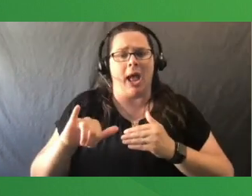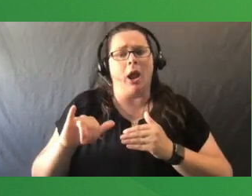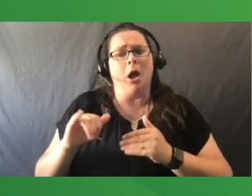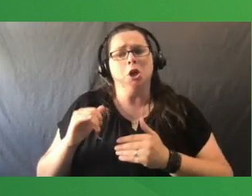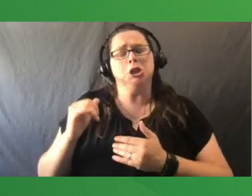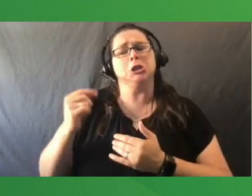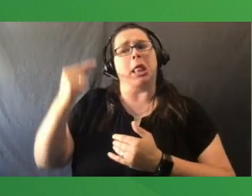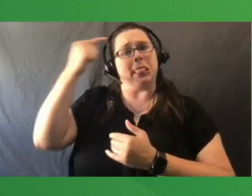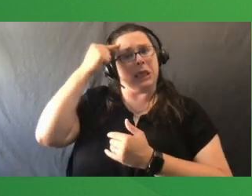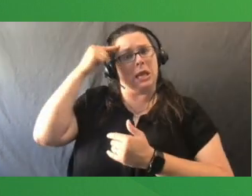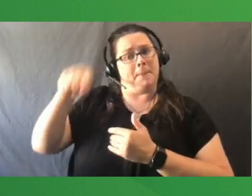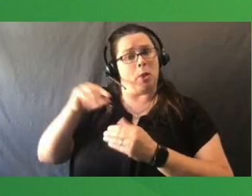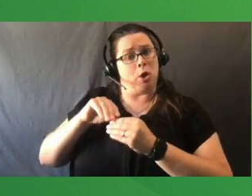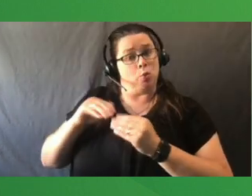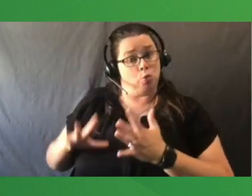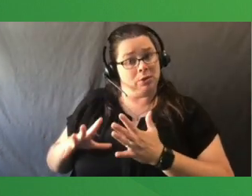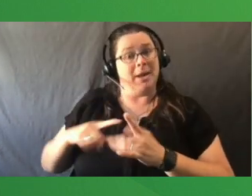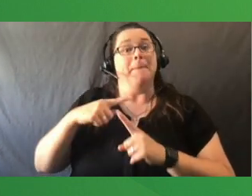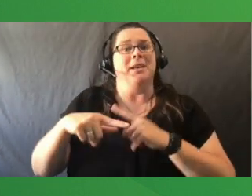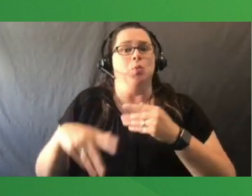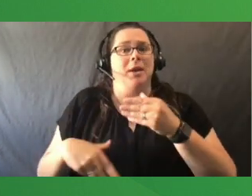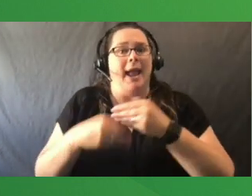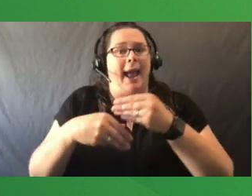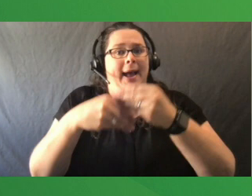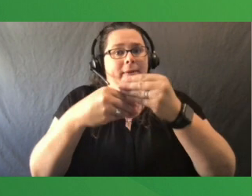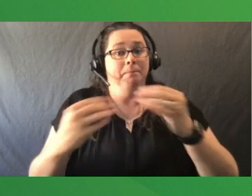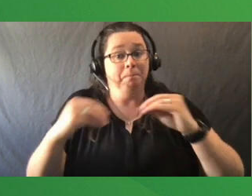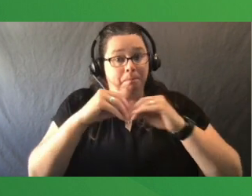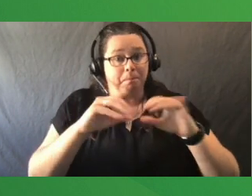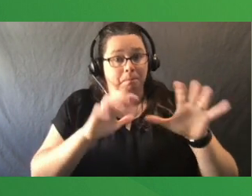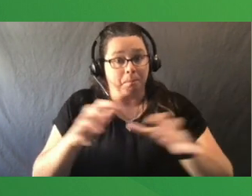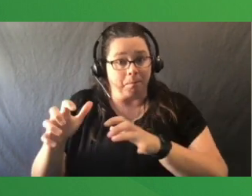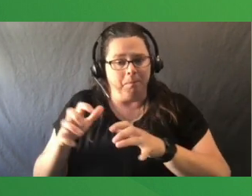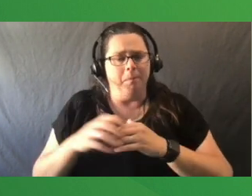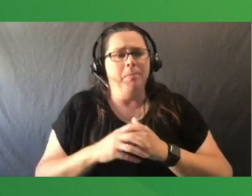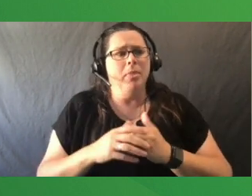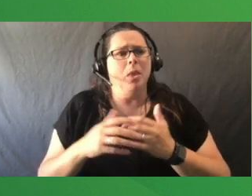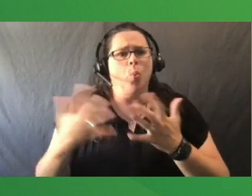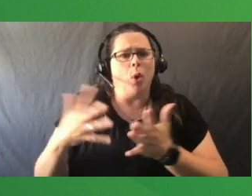adding some different kinds of groups of students. We're thinking about gifted and talented as well.